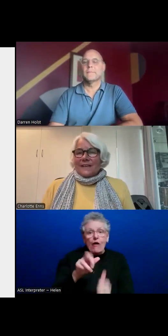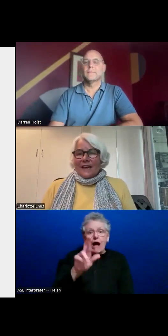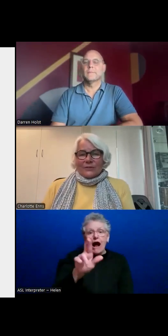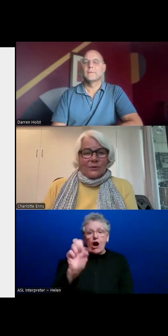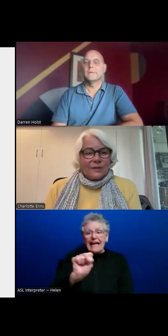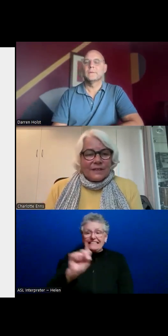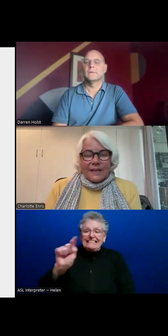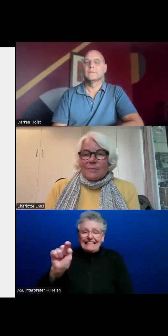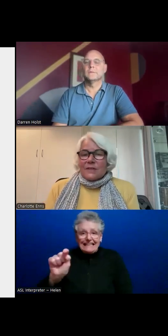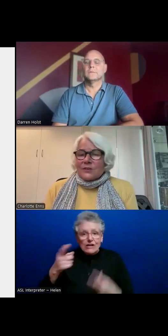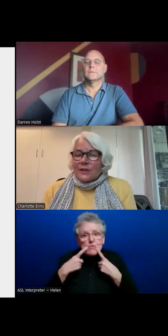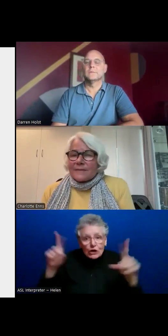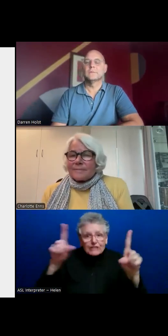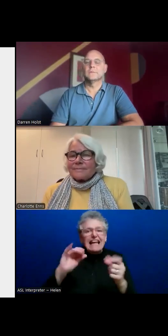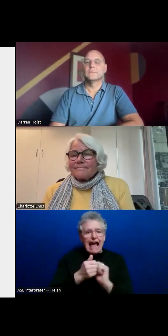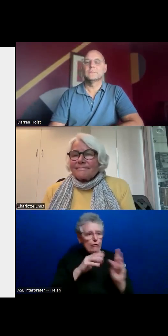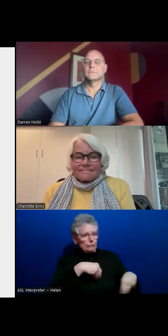works and how you administer it.